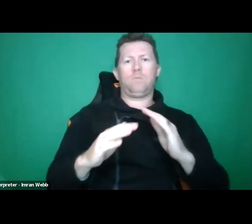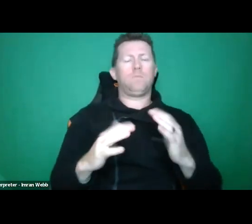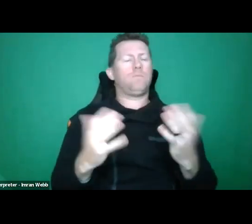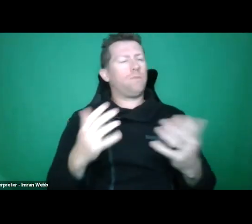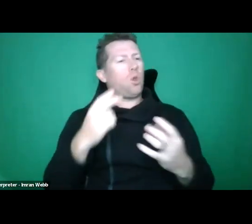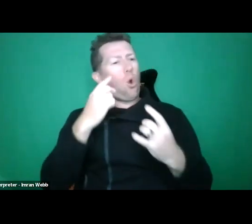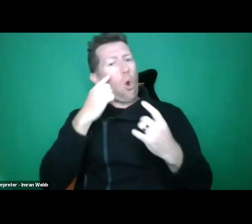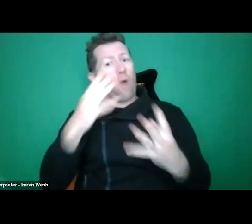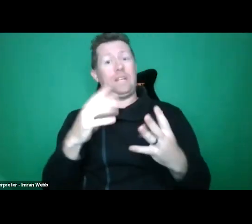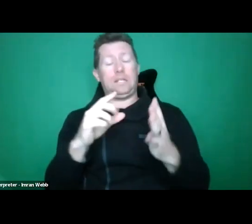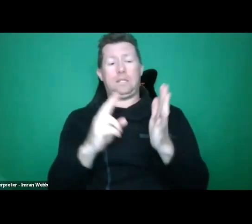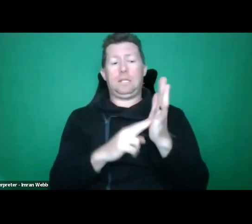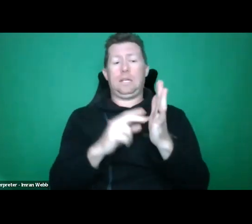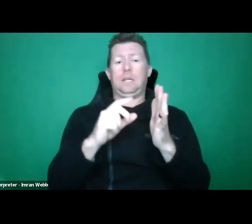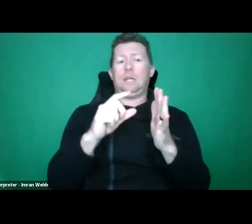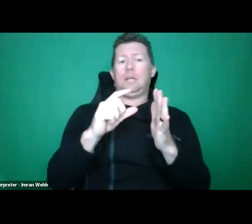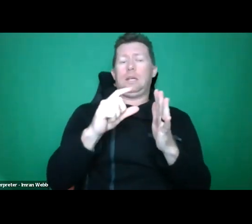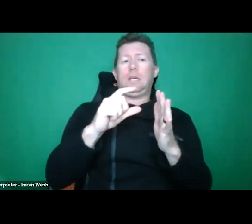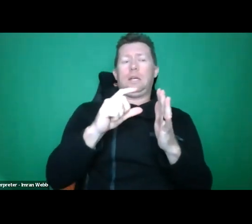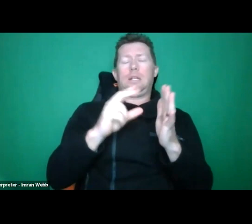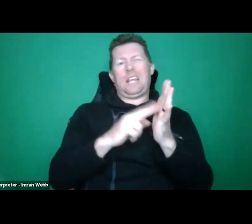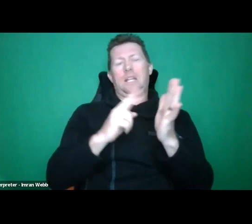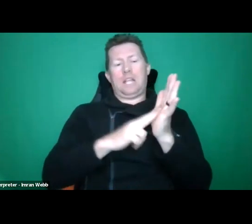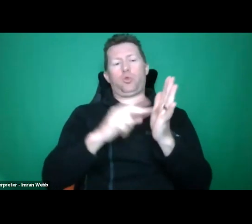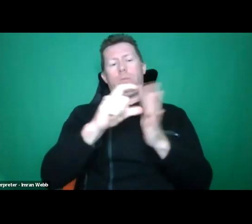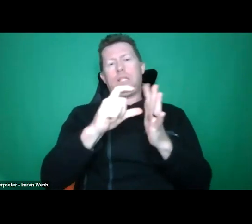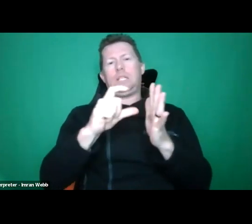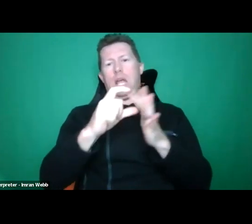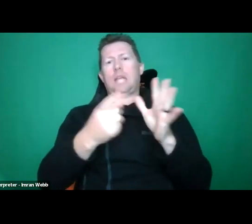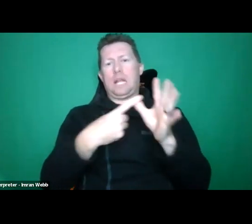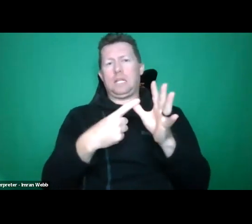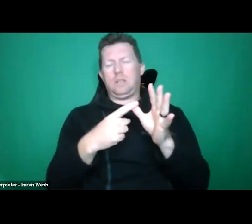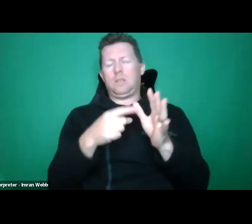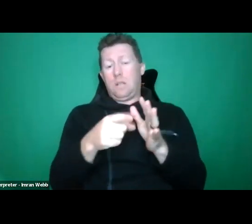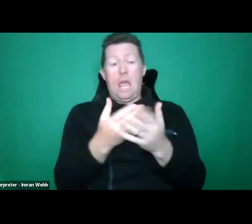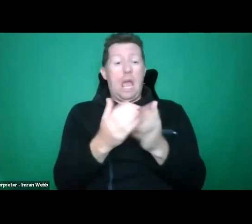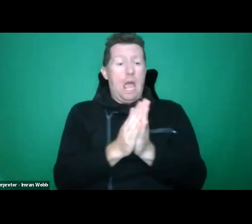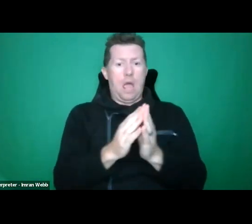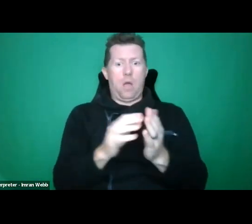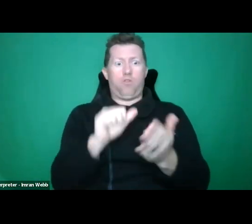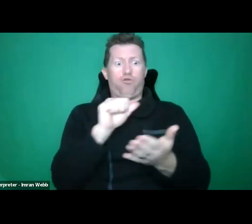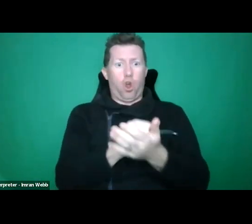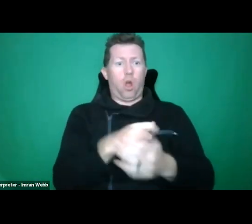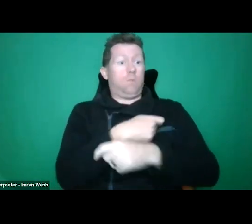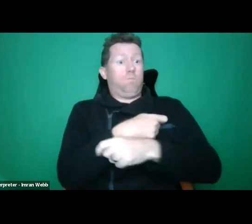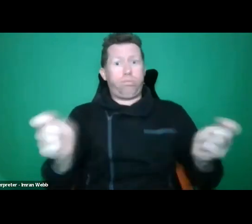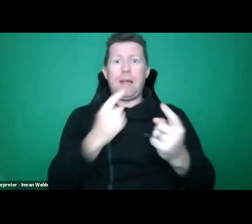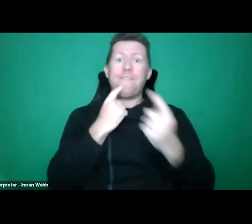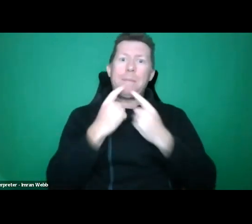data asset benefits these groups is through the provision of accurate and timely information.